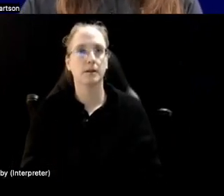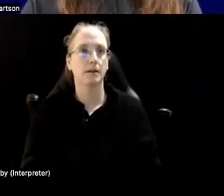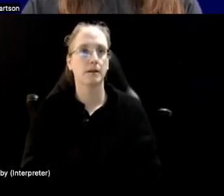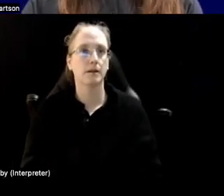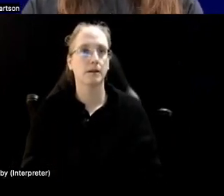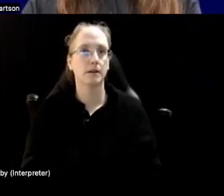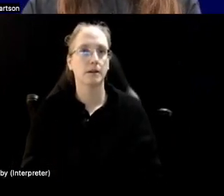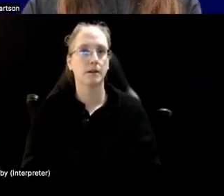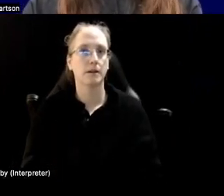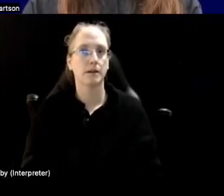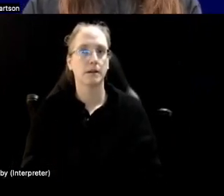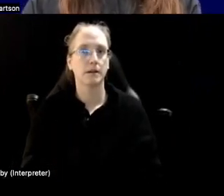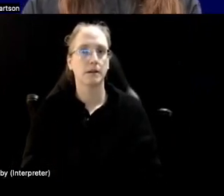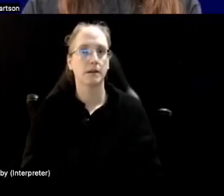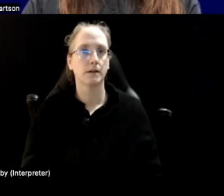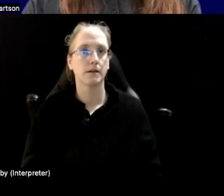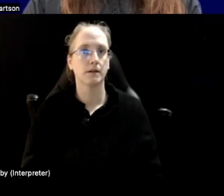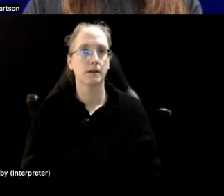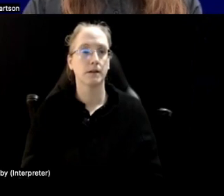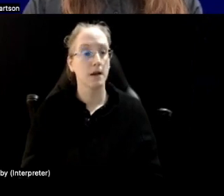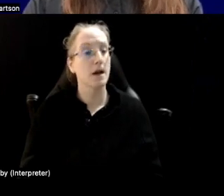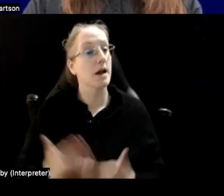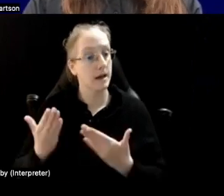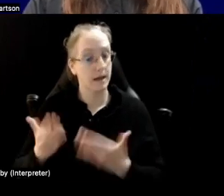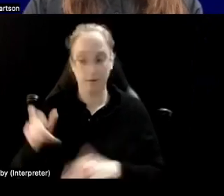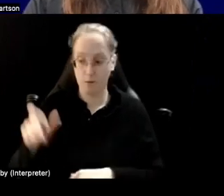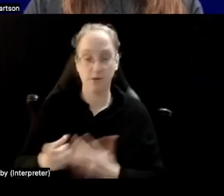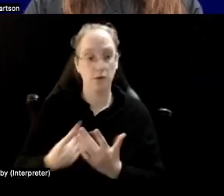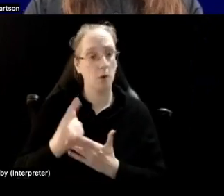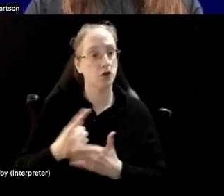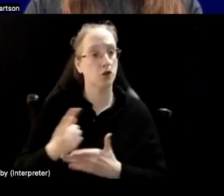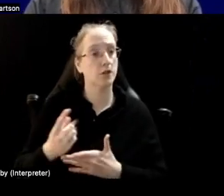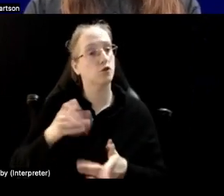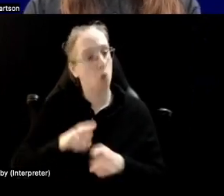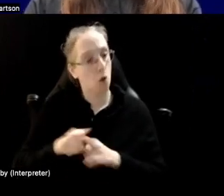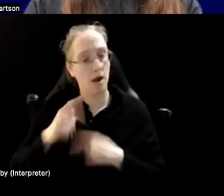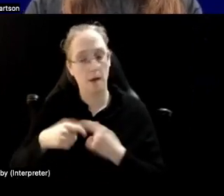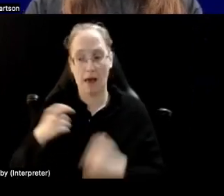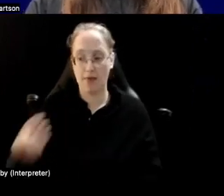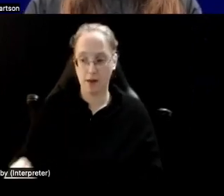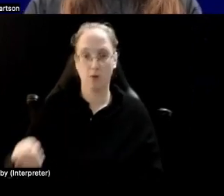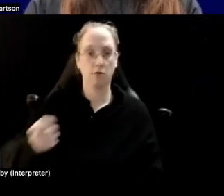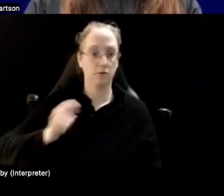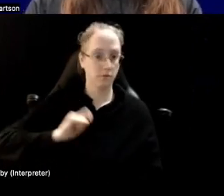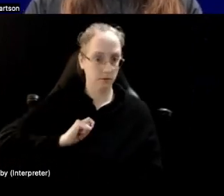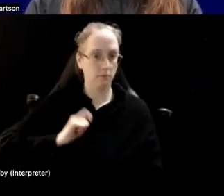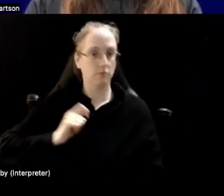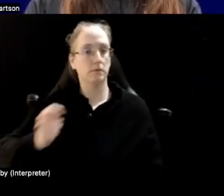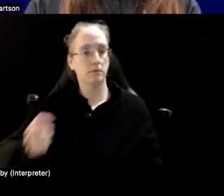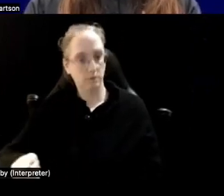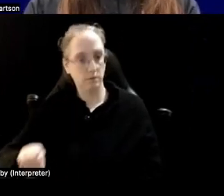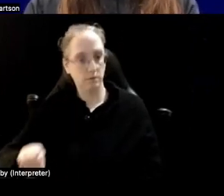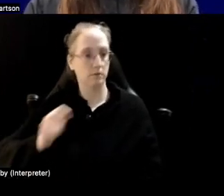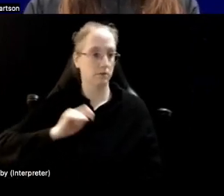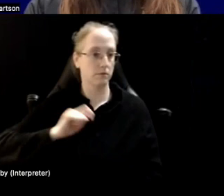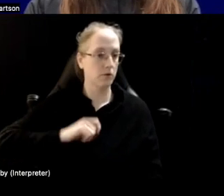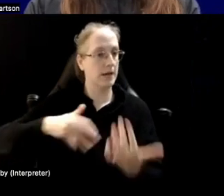learn about the back and forth nature of social interaction and conversation. It allows them